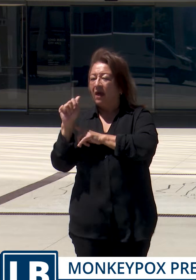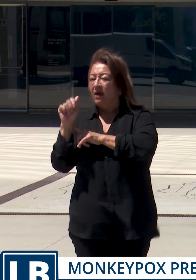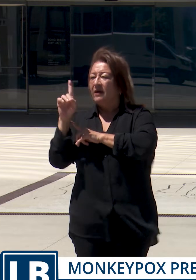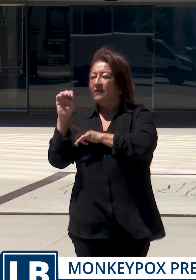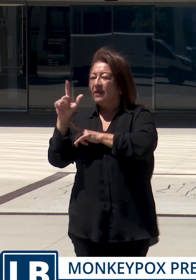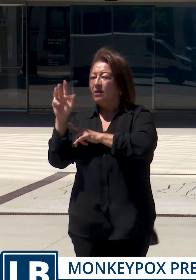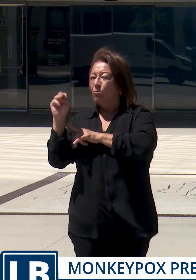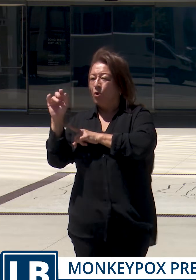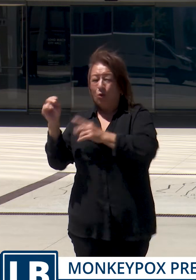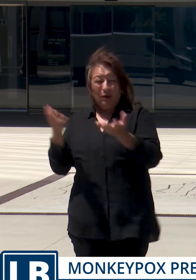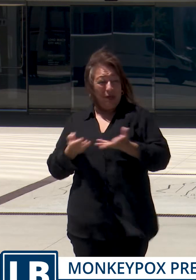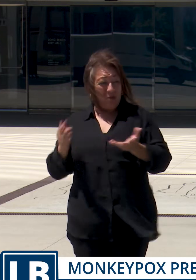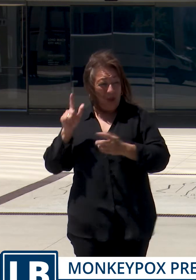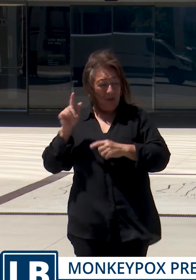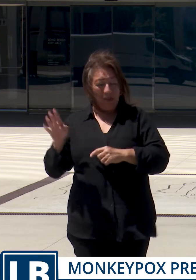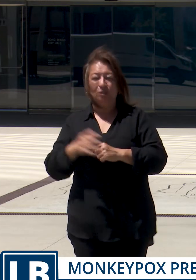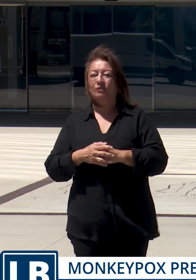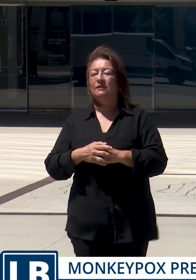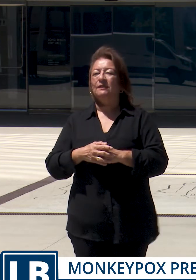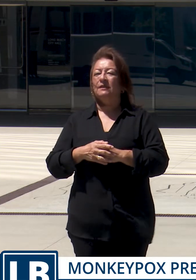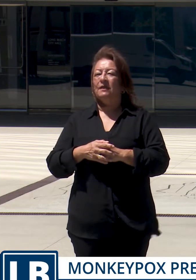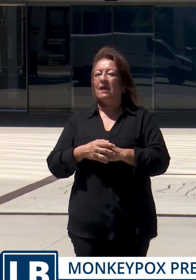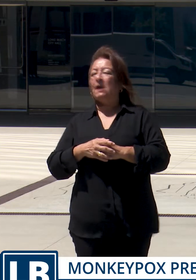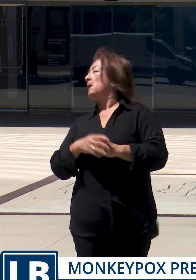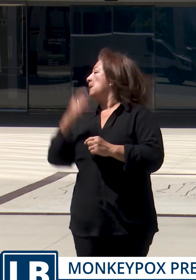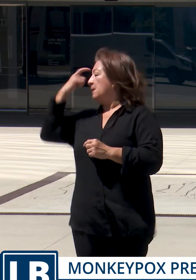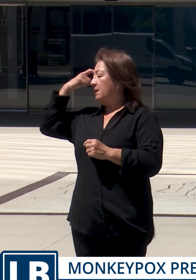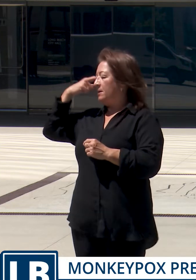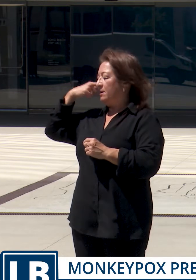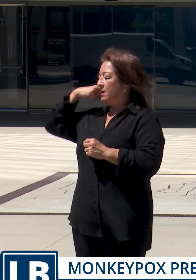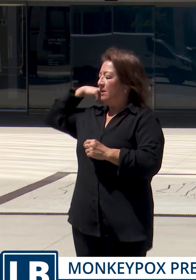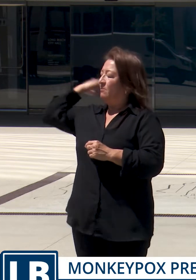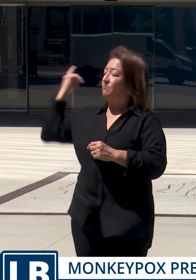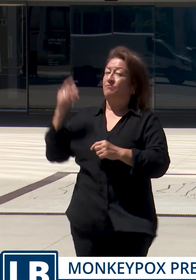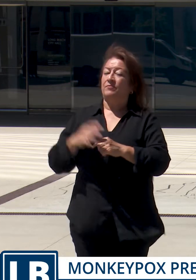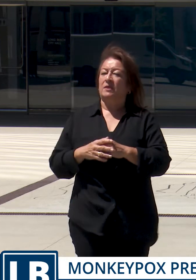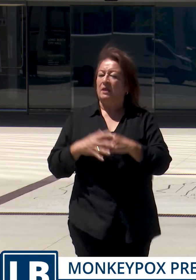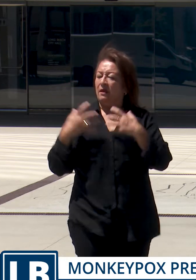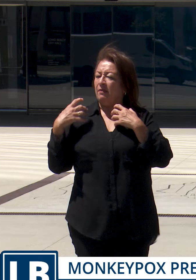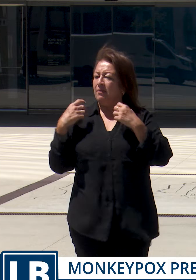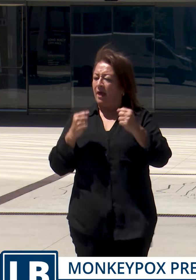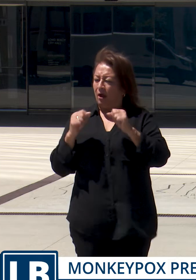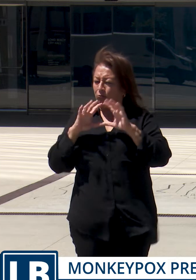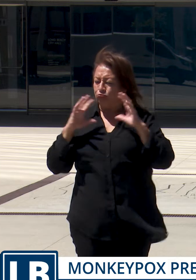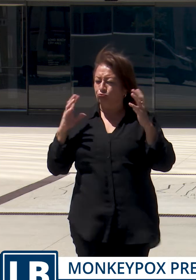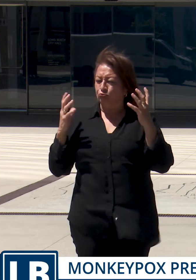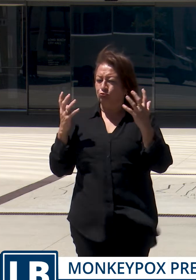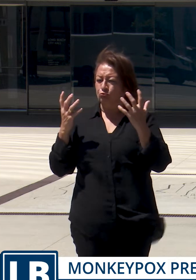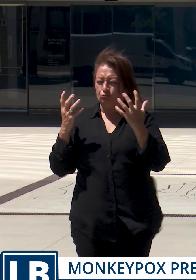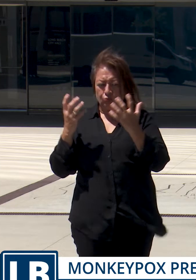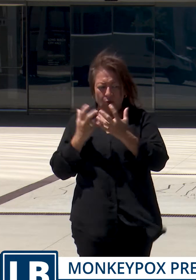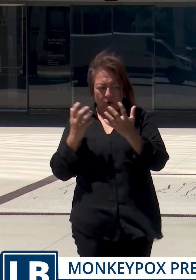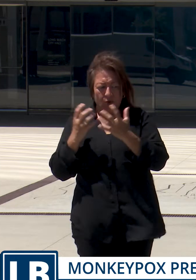julio de dos accion mundial de la salud